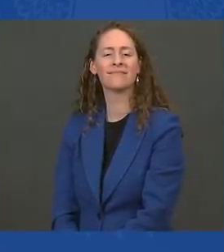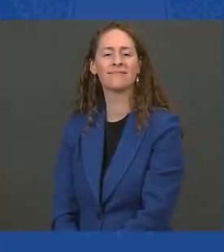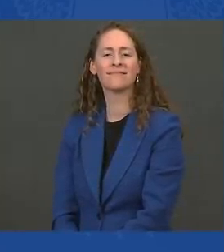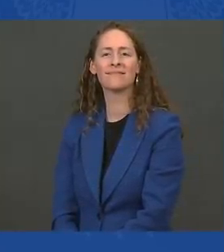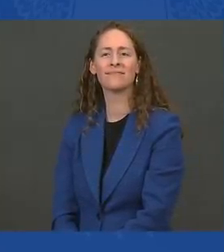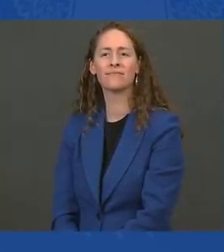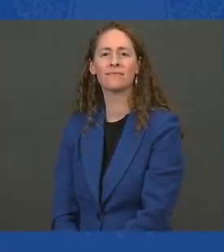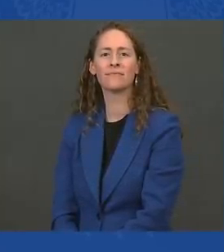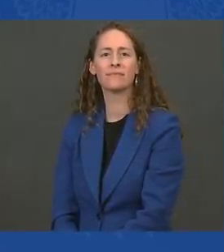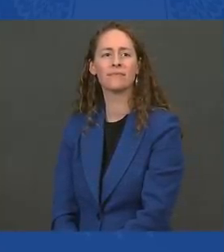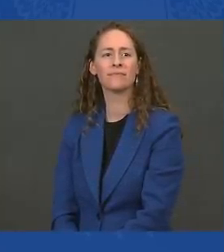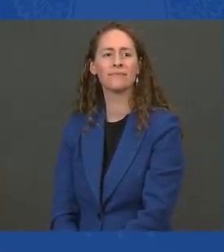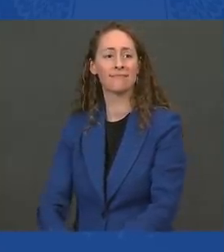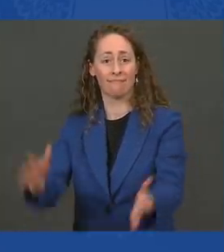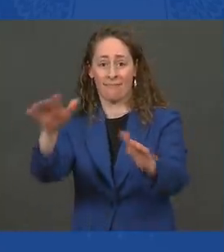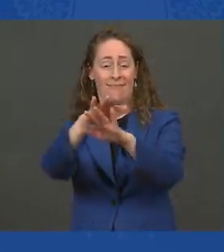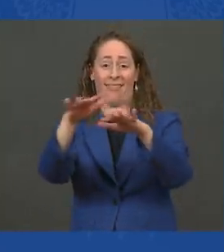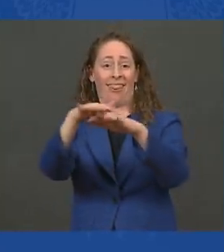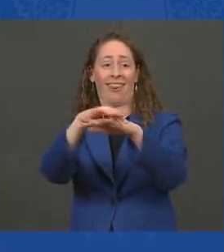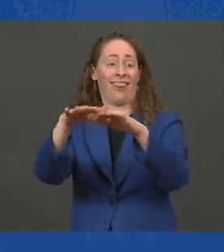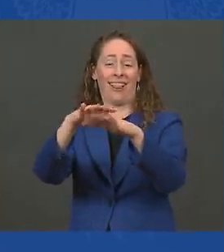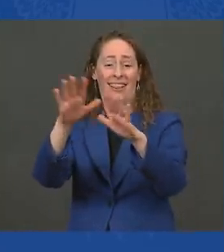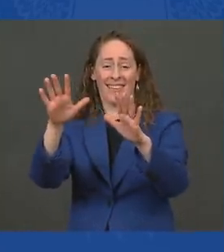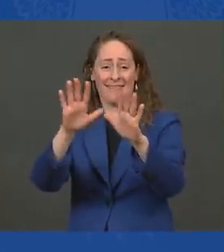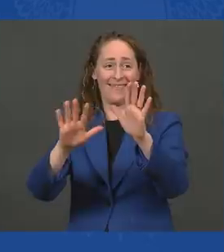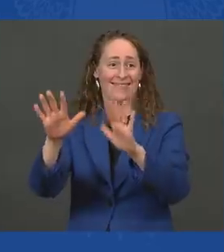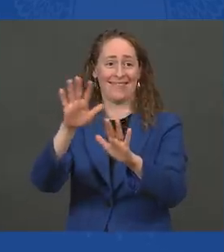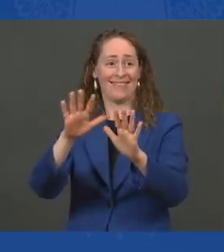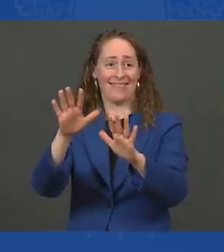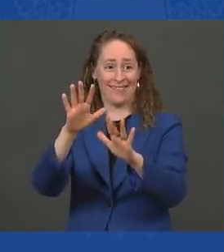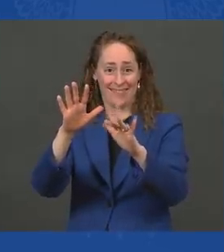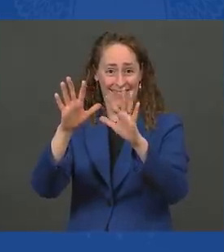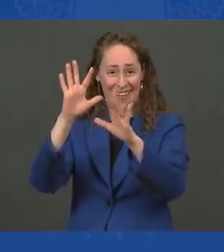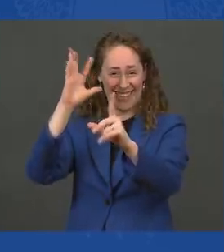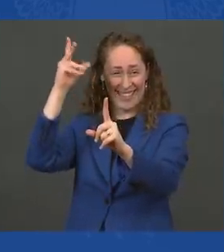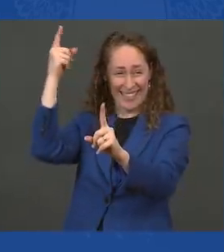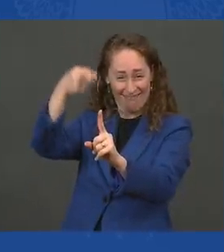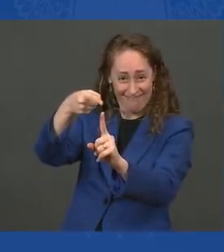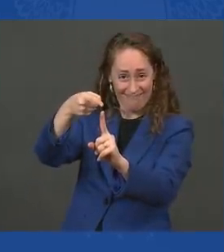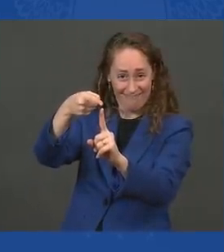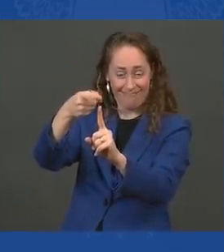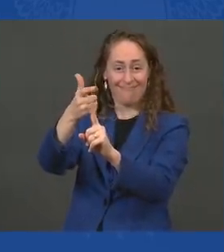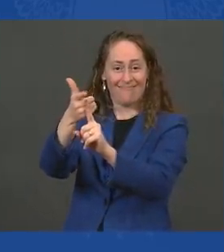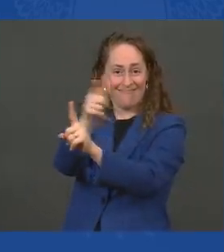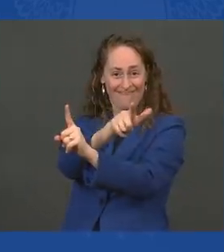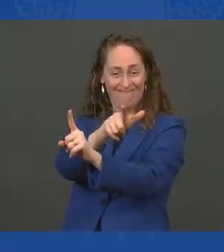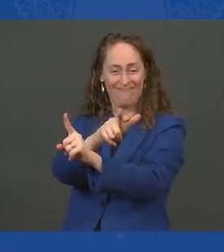The President: Okay, let me ask the other Alex and then you, sir. The Press: Thank you very much. The Press: Mr. President, is this the new normal